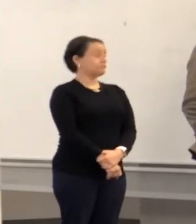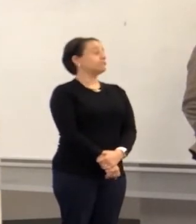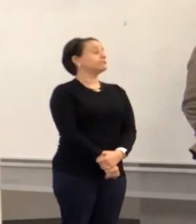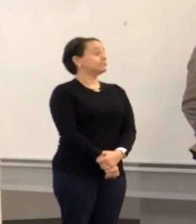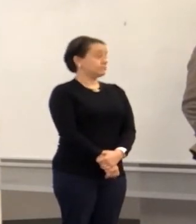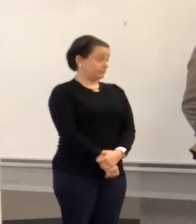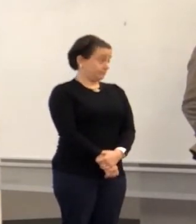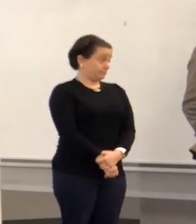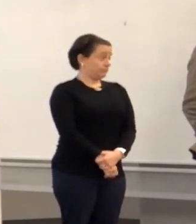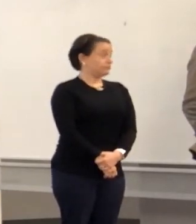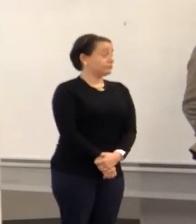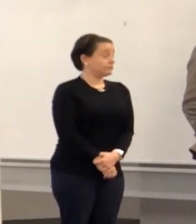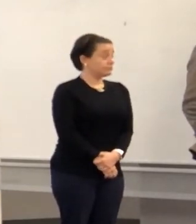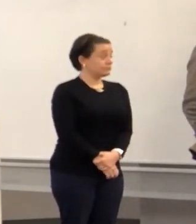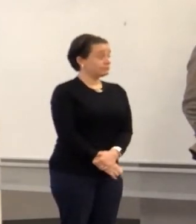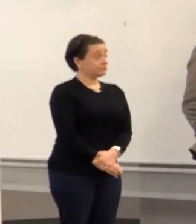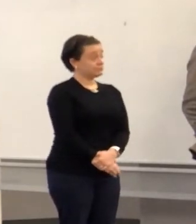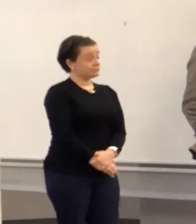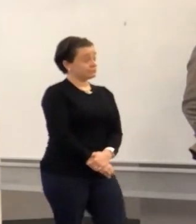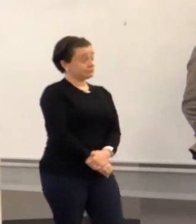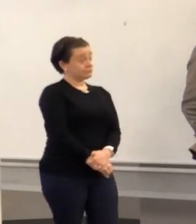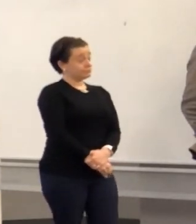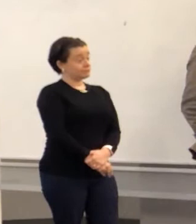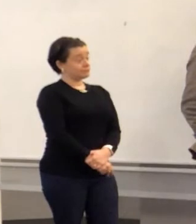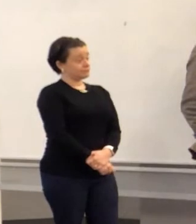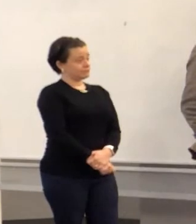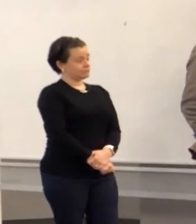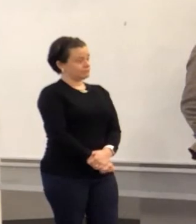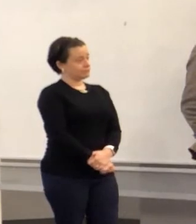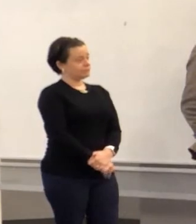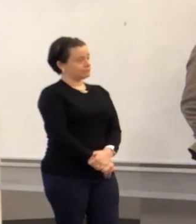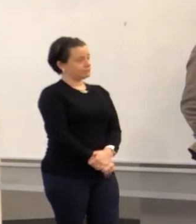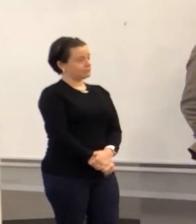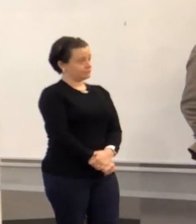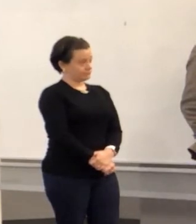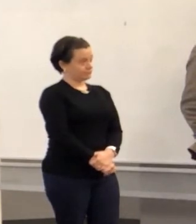so we think about they were trying to figure (mumbles)